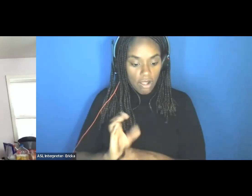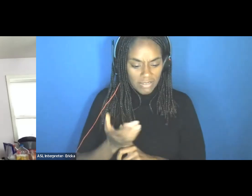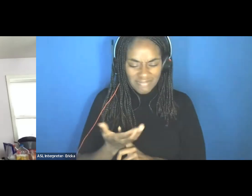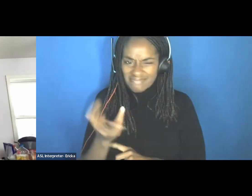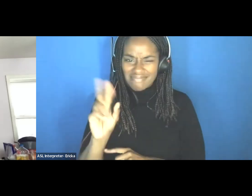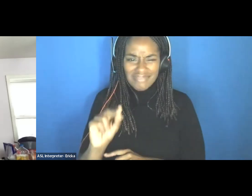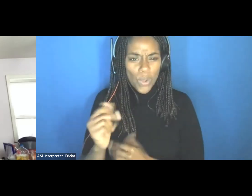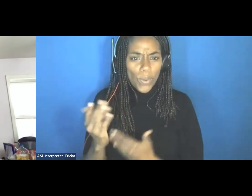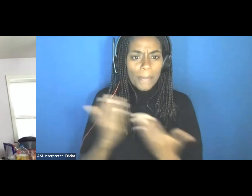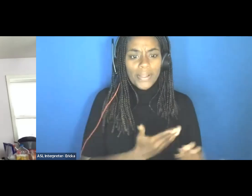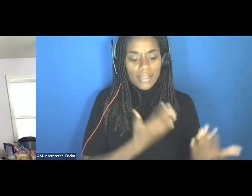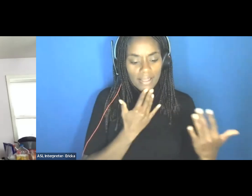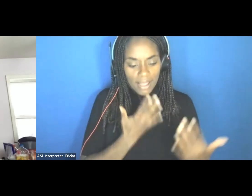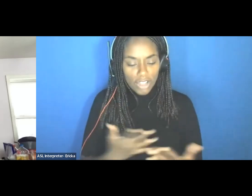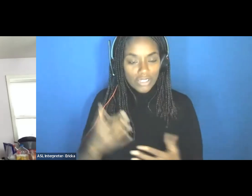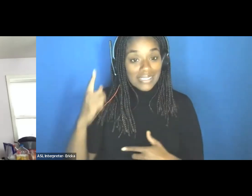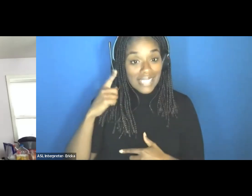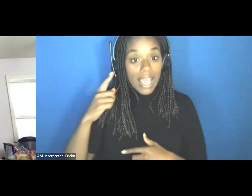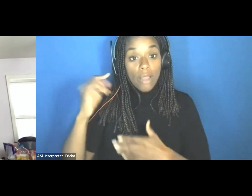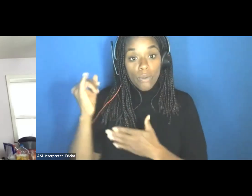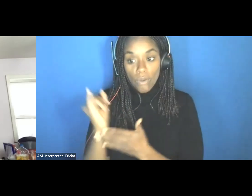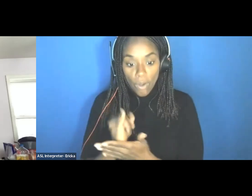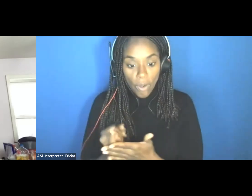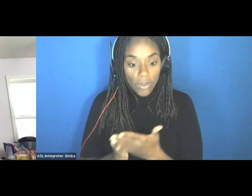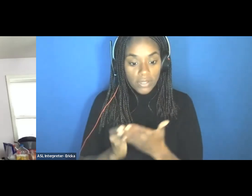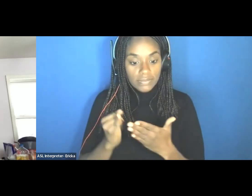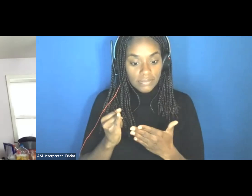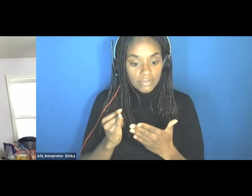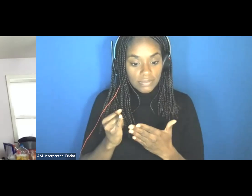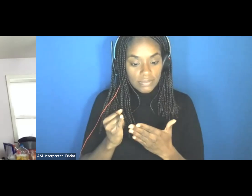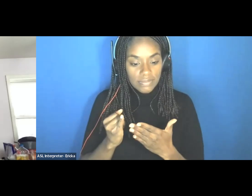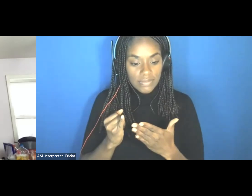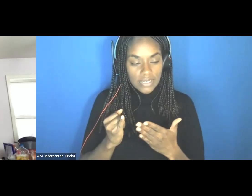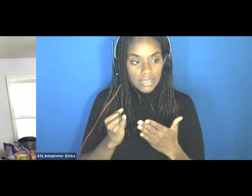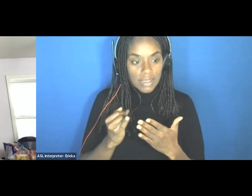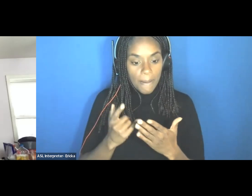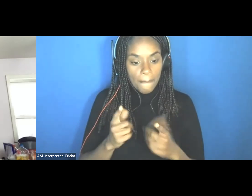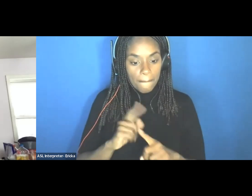We encourage you to stop putting us in boxes of cultural expectations by believing we should Americanize ourselves by learning English or not sharing certain aspects of our culture and language traditions. Know we bring color, sound, spice, we bring art.